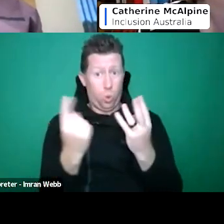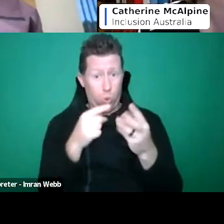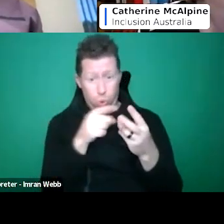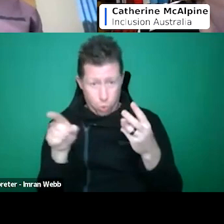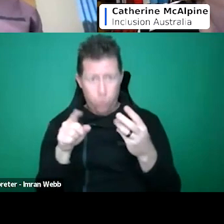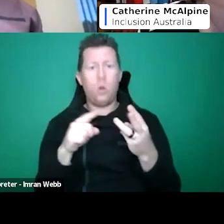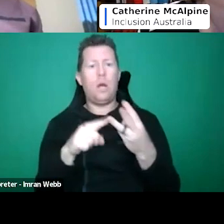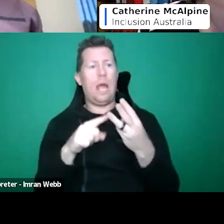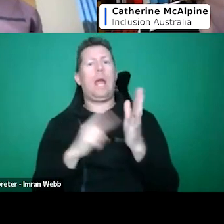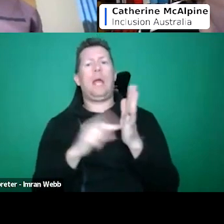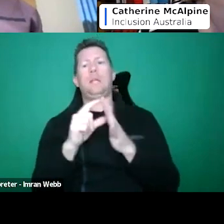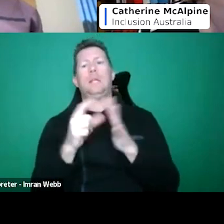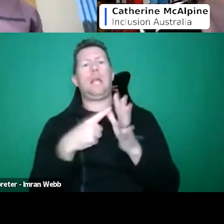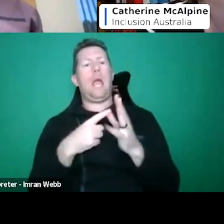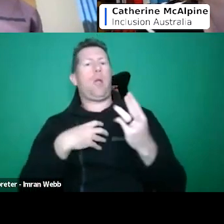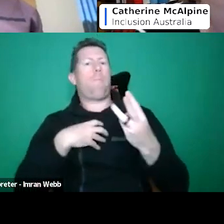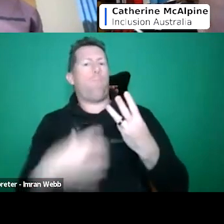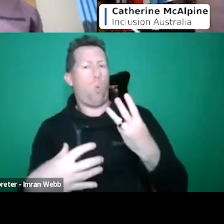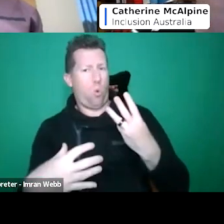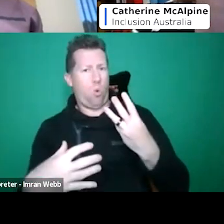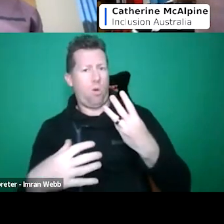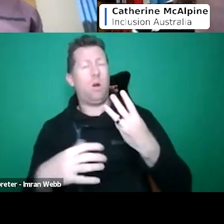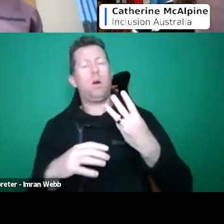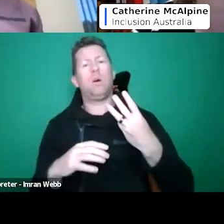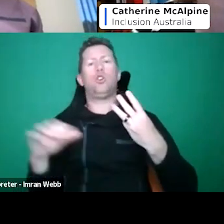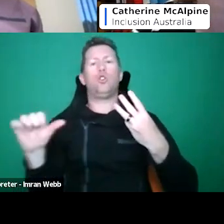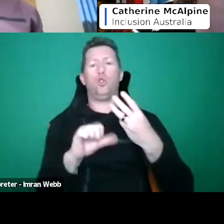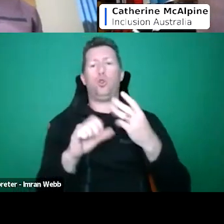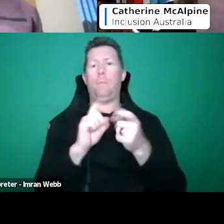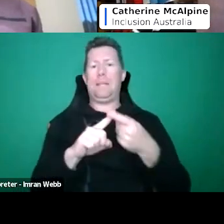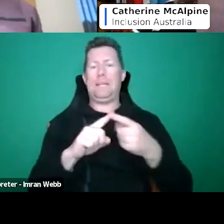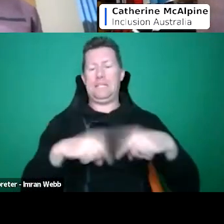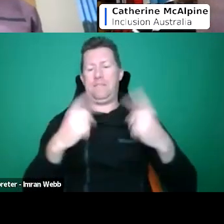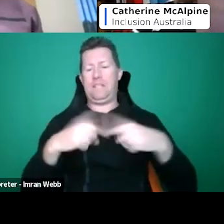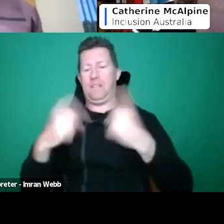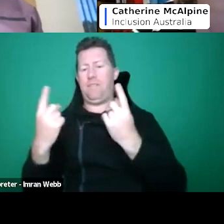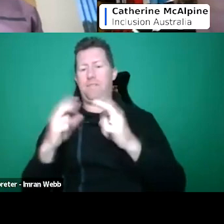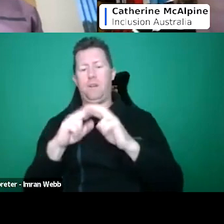what the NDDA is that will be available in a range of accessible formats. So